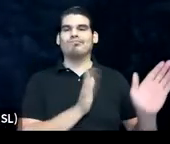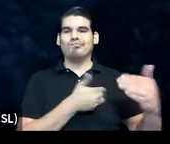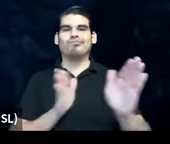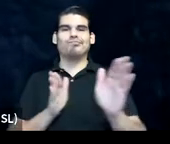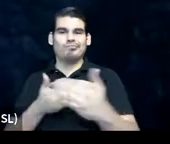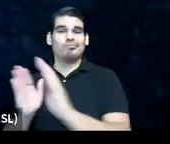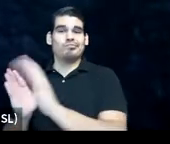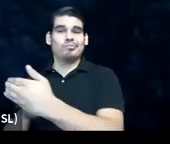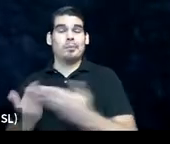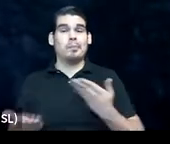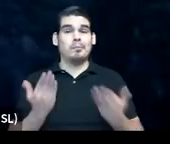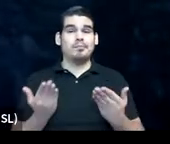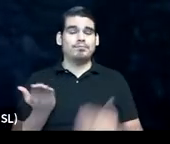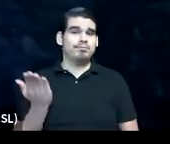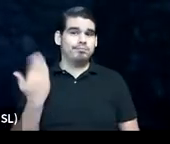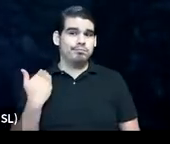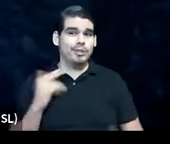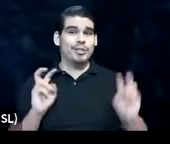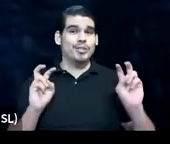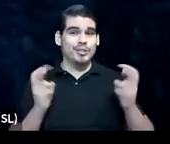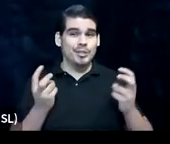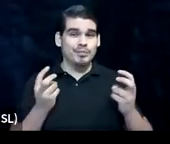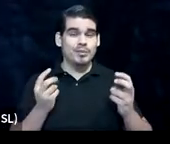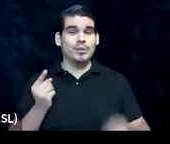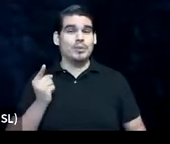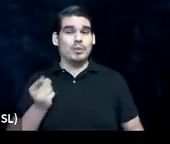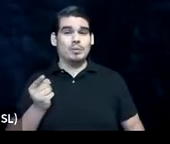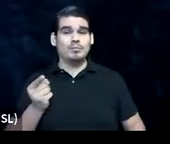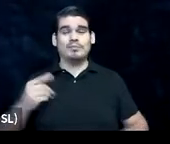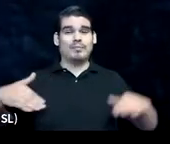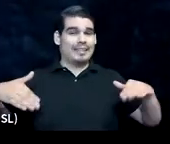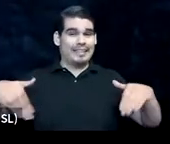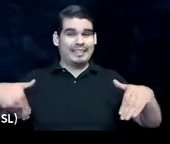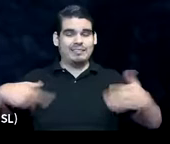And I think will only do five minutes, just because I want to be mindful of everyone's time